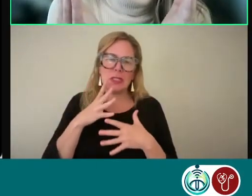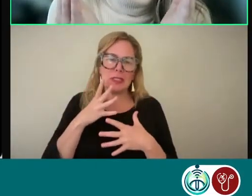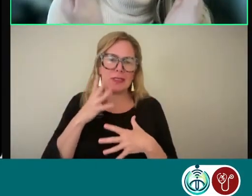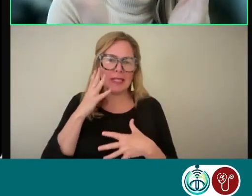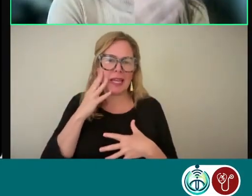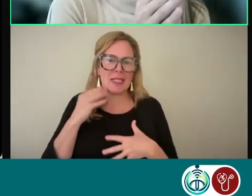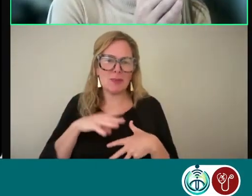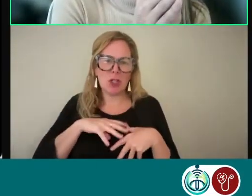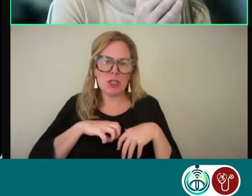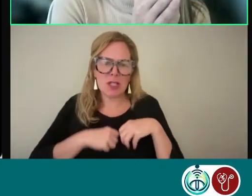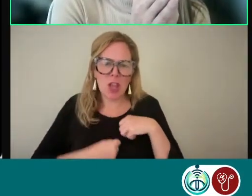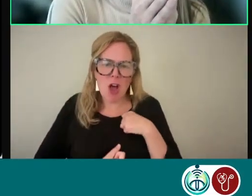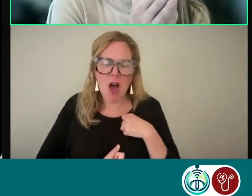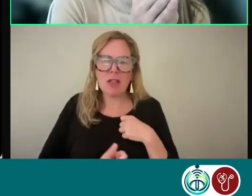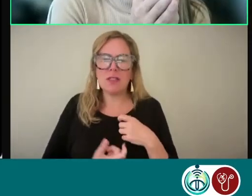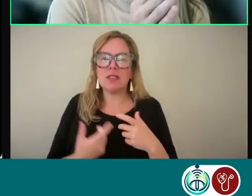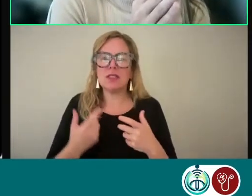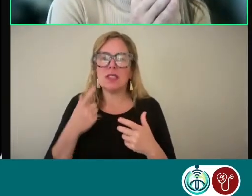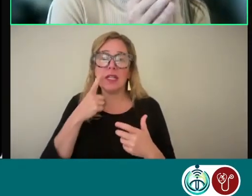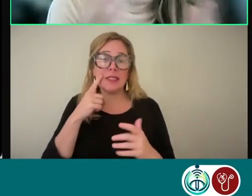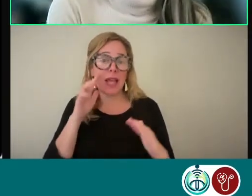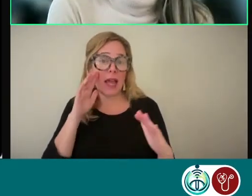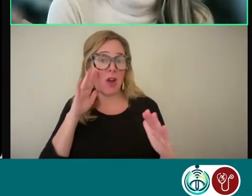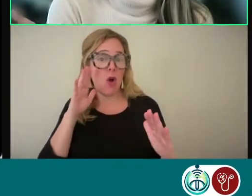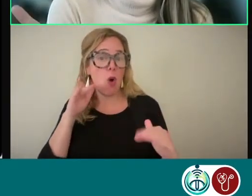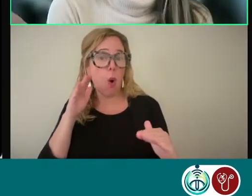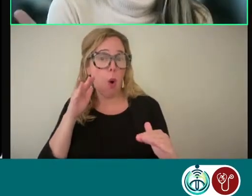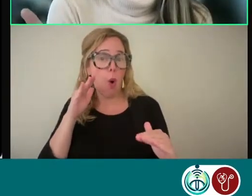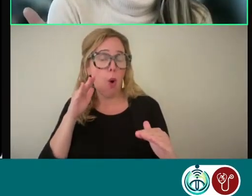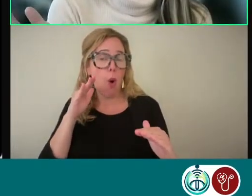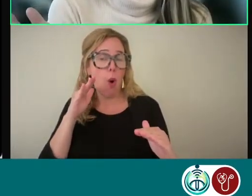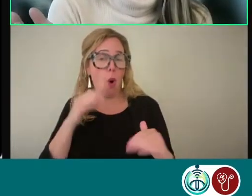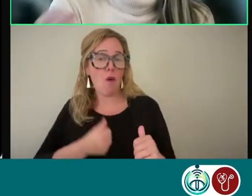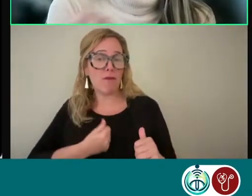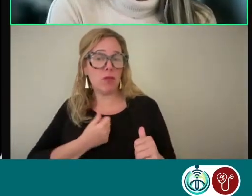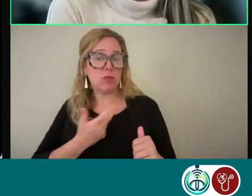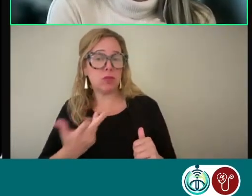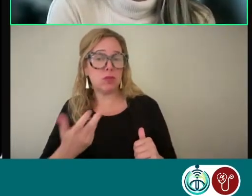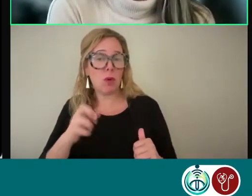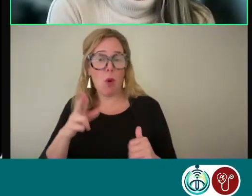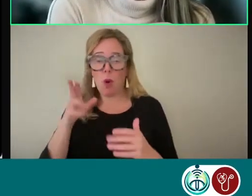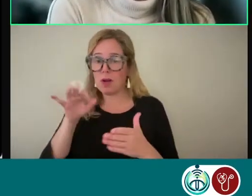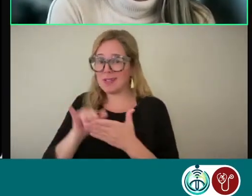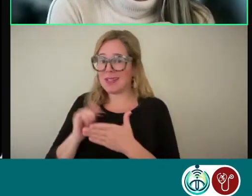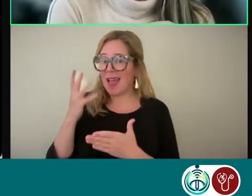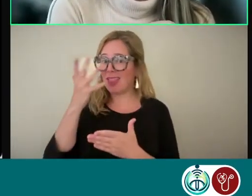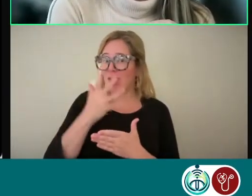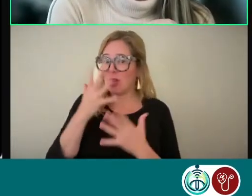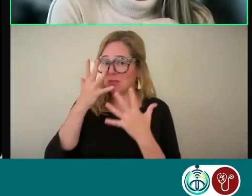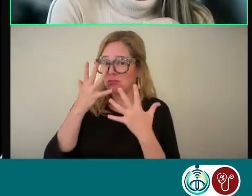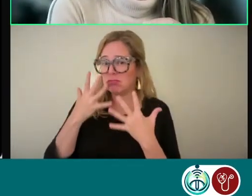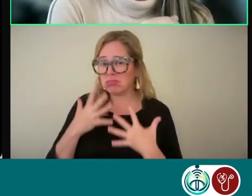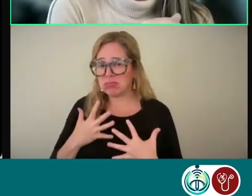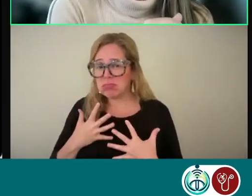or a portrait that's extremely depressing and sad, is because her face is seemingly